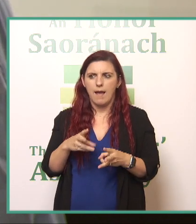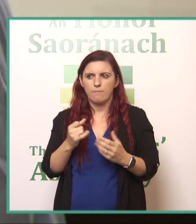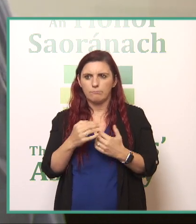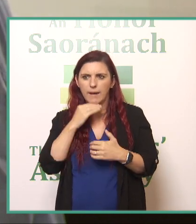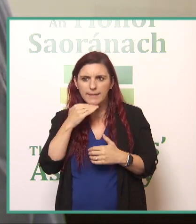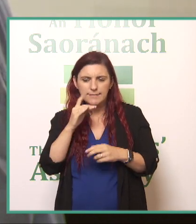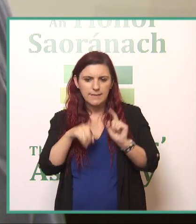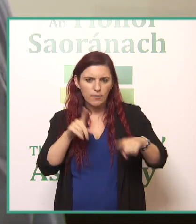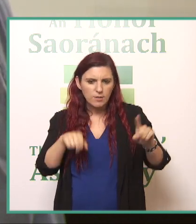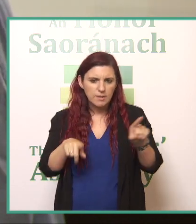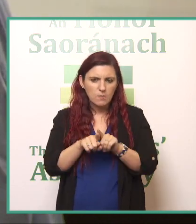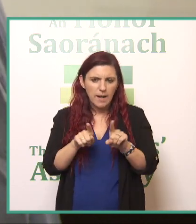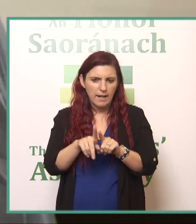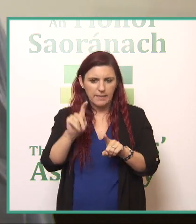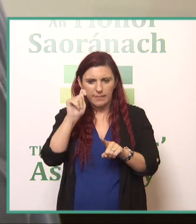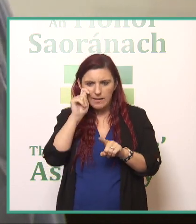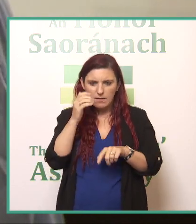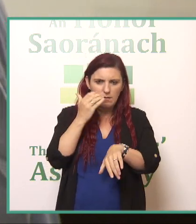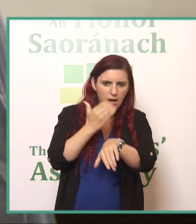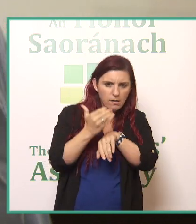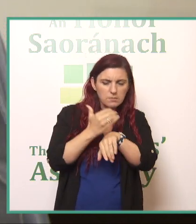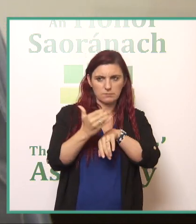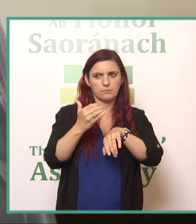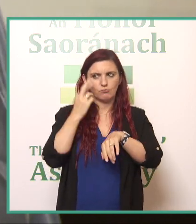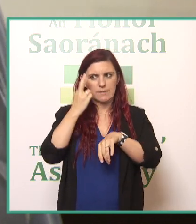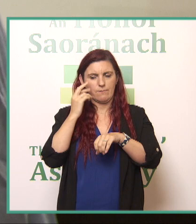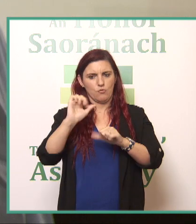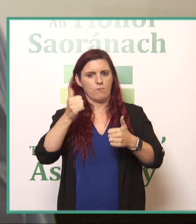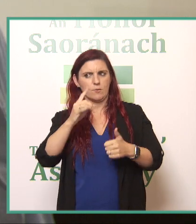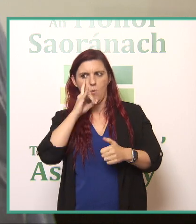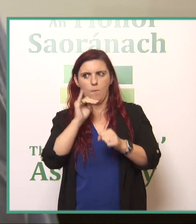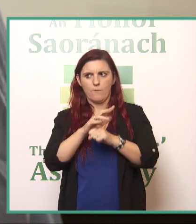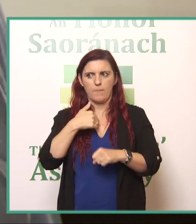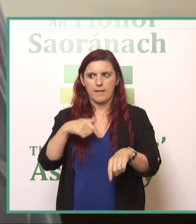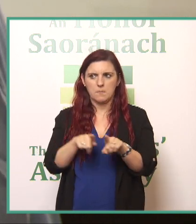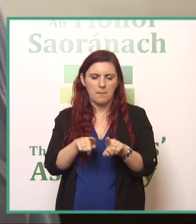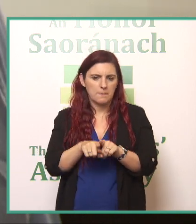that's a that's a constant cause for great hope for me um actually I'll just leave it at that one